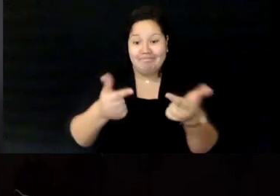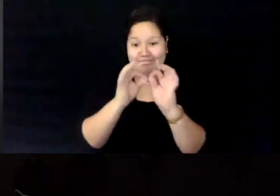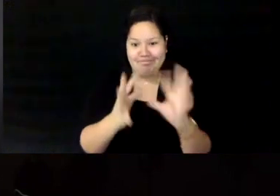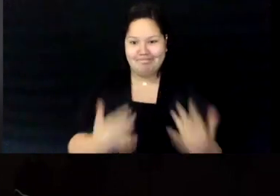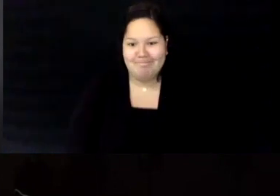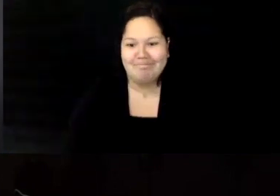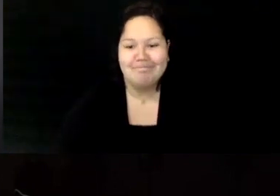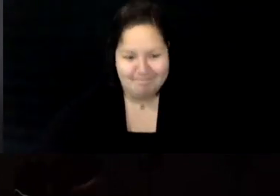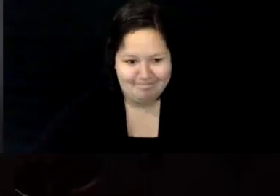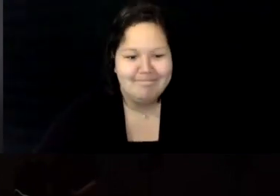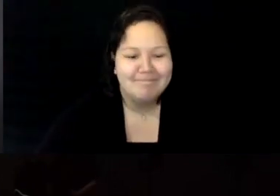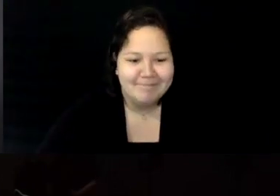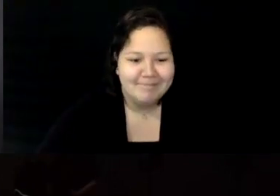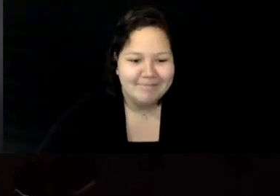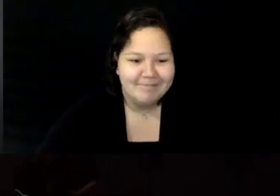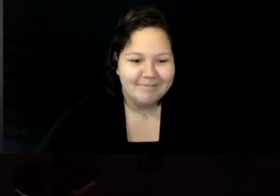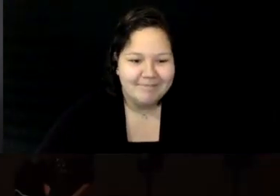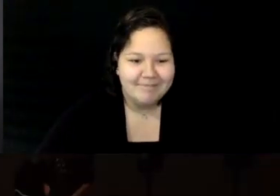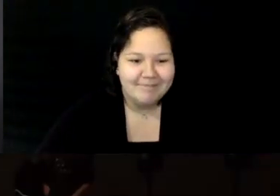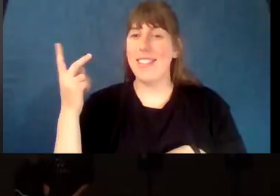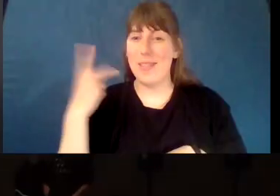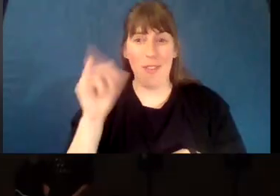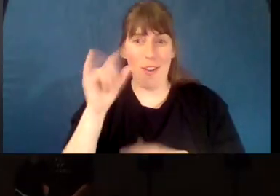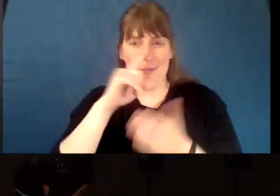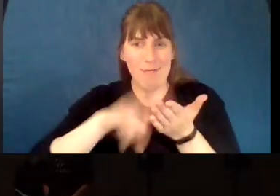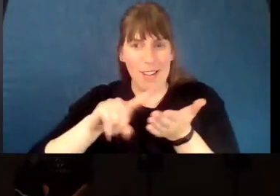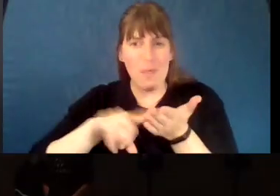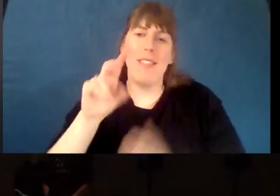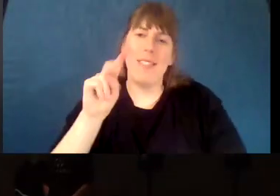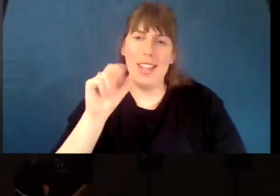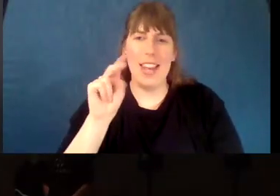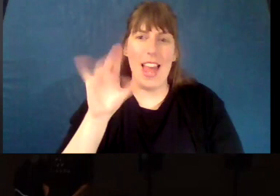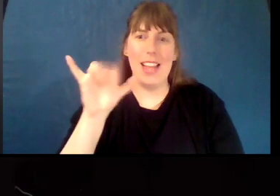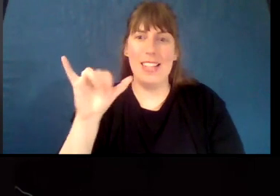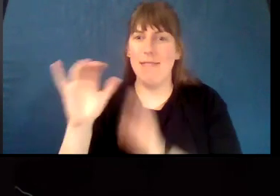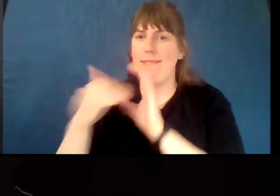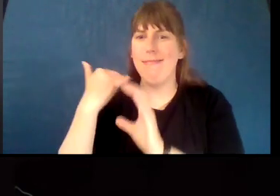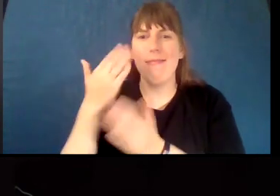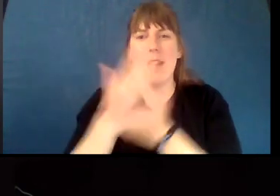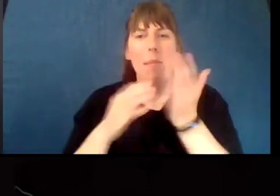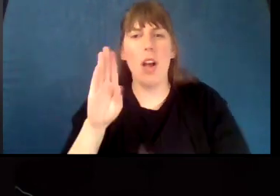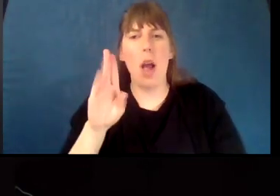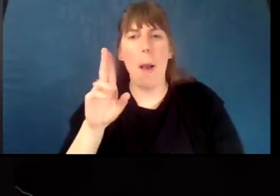We also studied, you know, Nancy sent me some Buddhist folk chants that